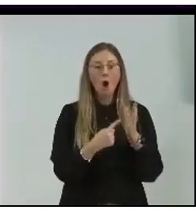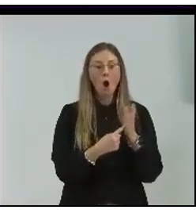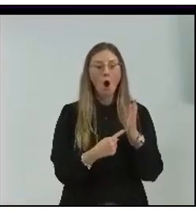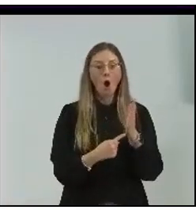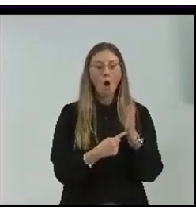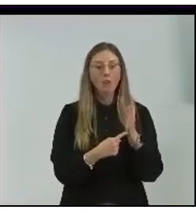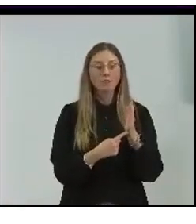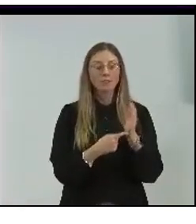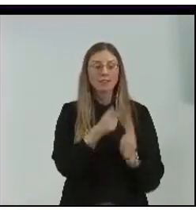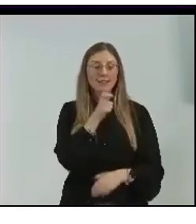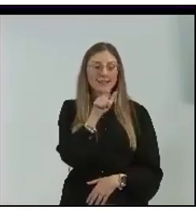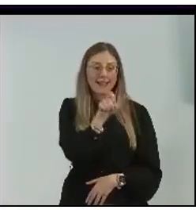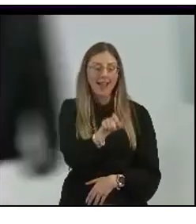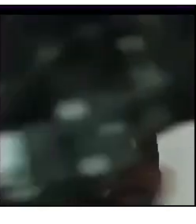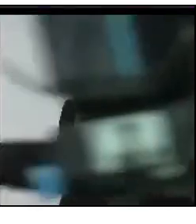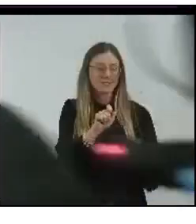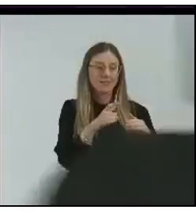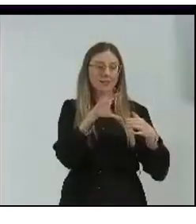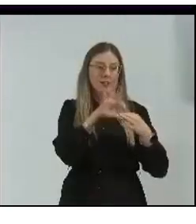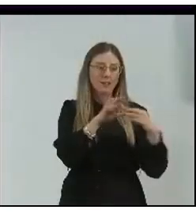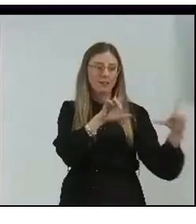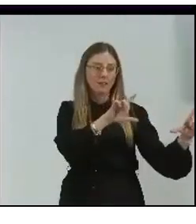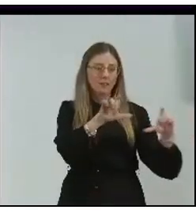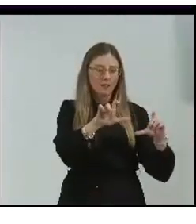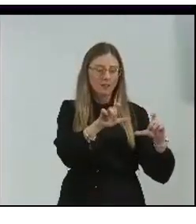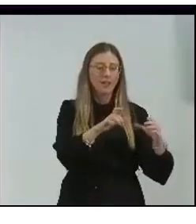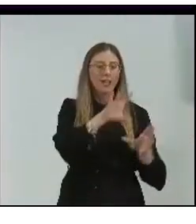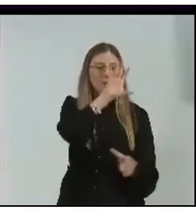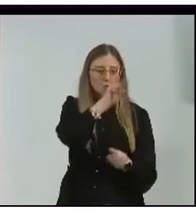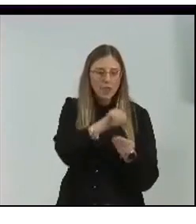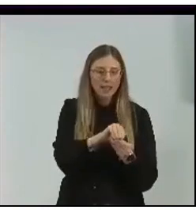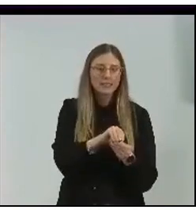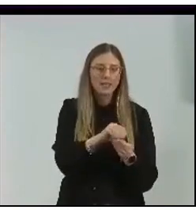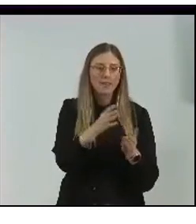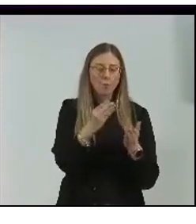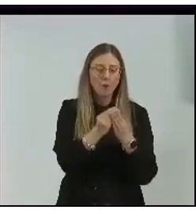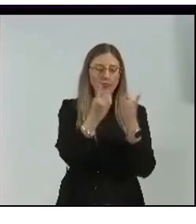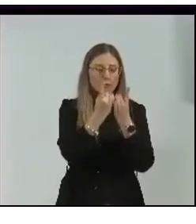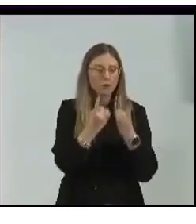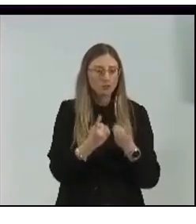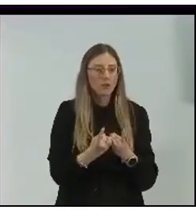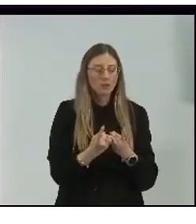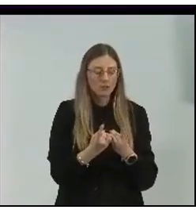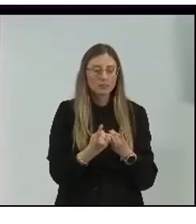to the teams that are involved in creative, involved in products, they have a different